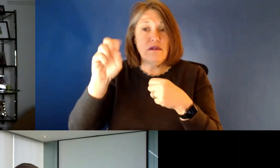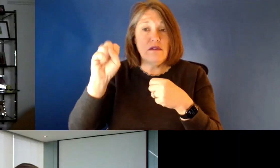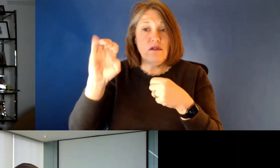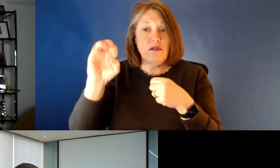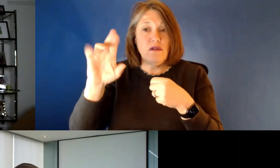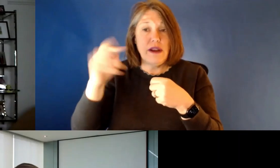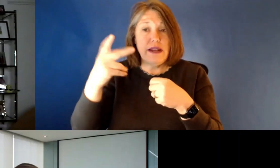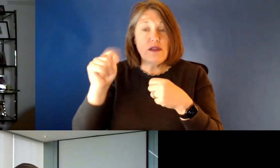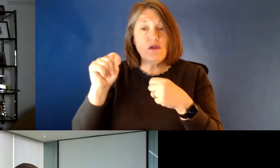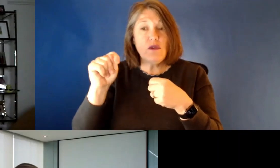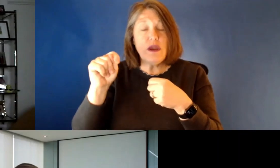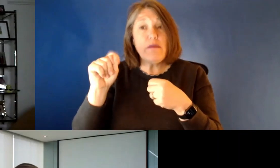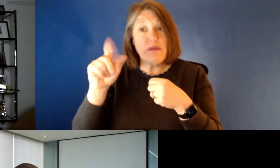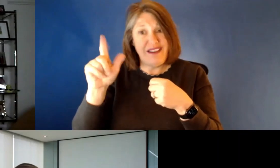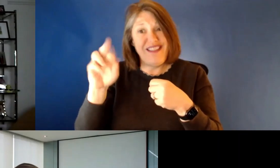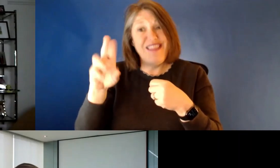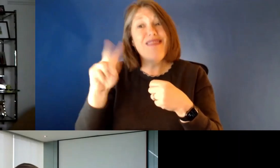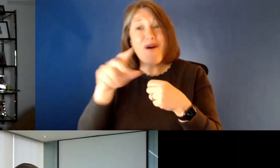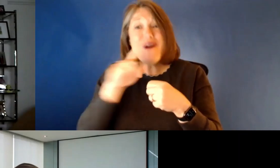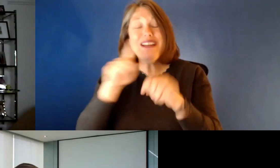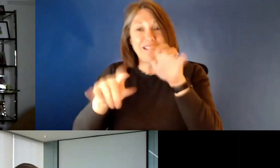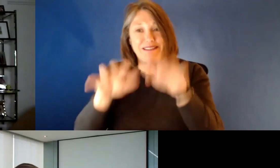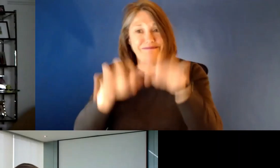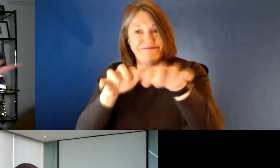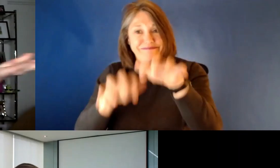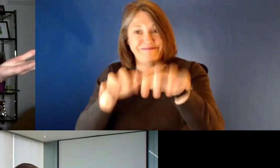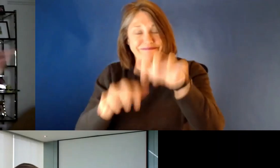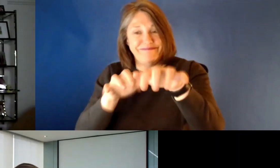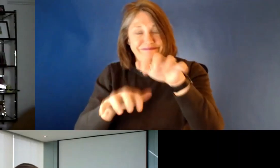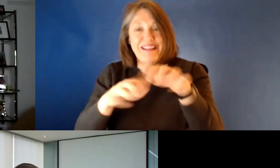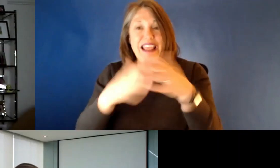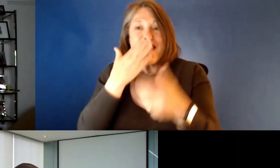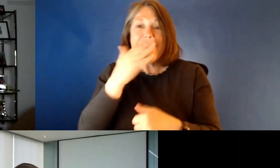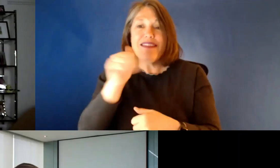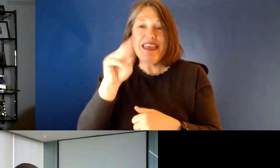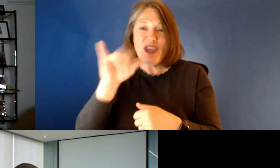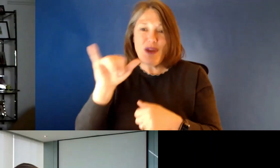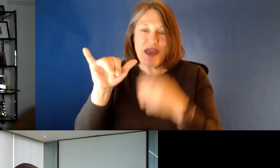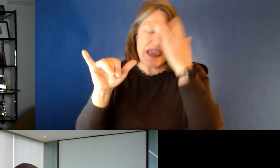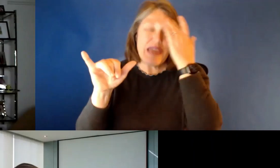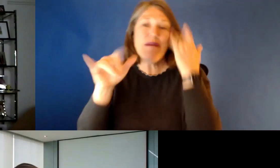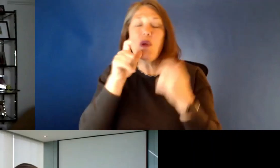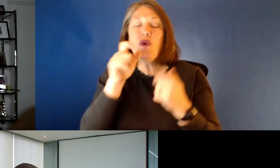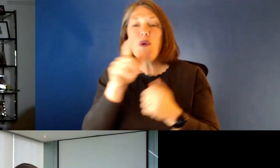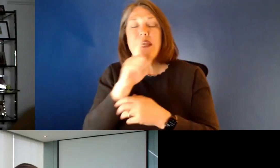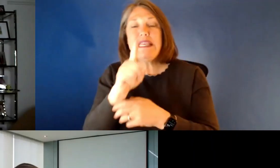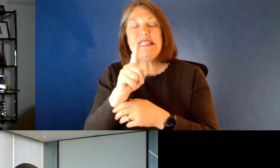by Lauren. Thank you Lauren. 06:19:18 And thank you, Amy who is currently